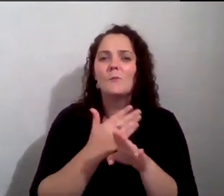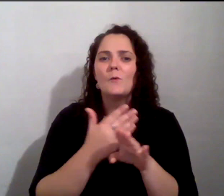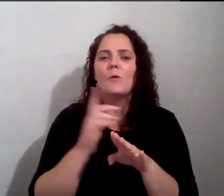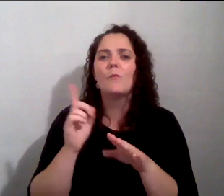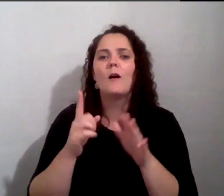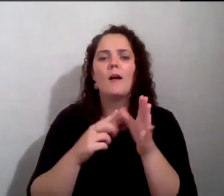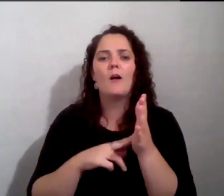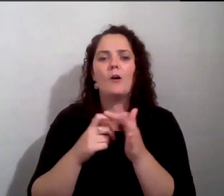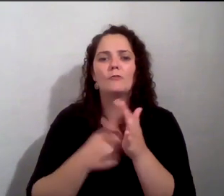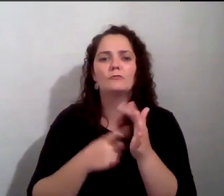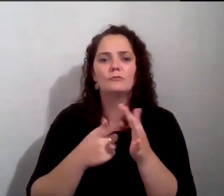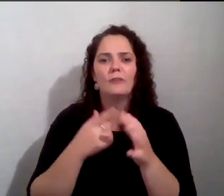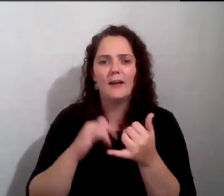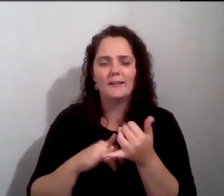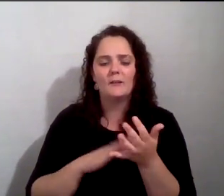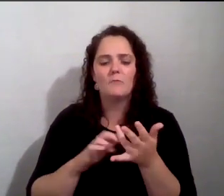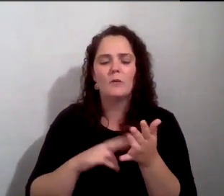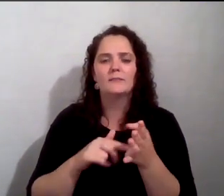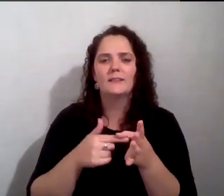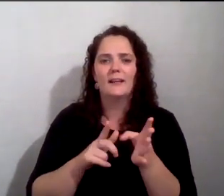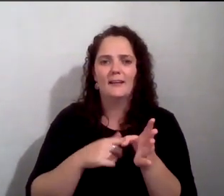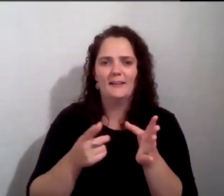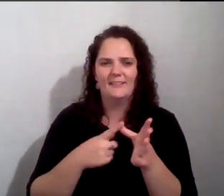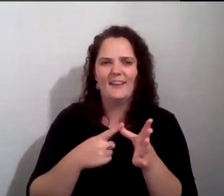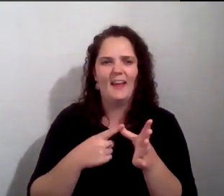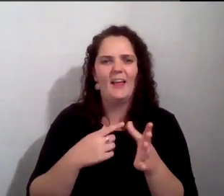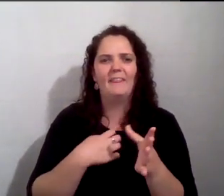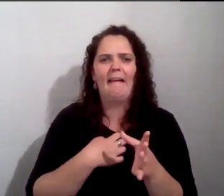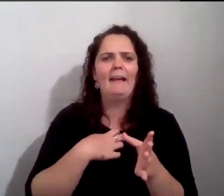1458-60 and Bellini's Agony in the garden of 1465.